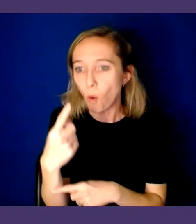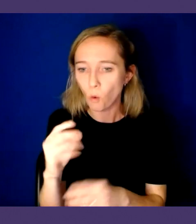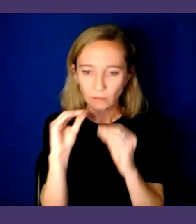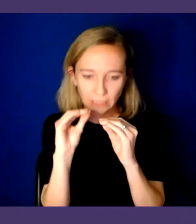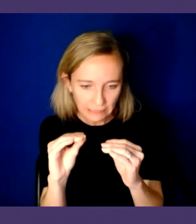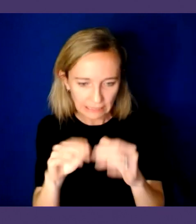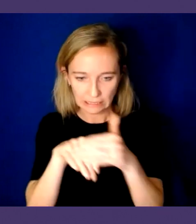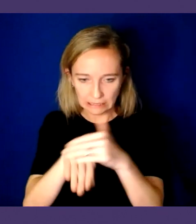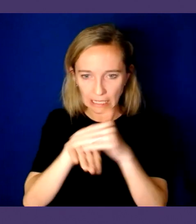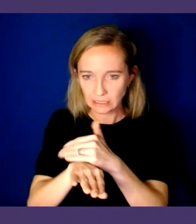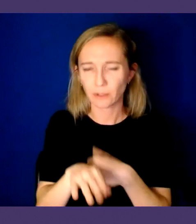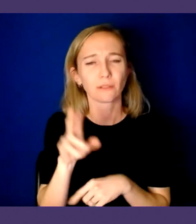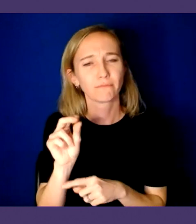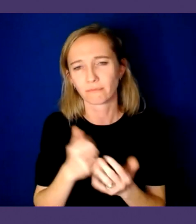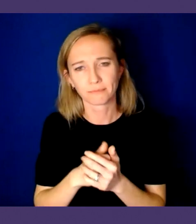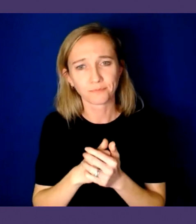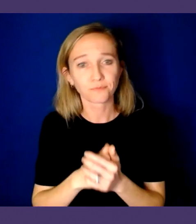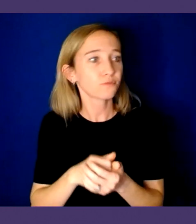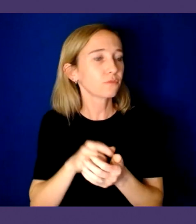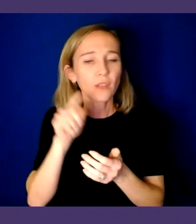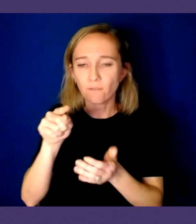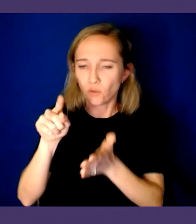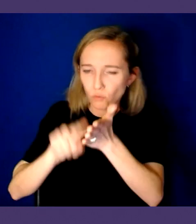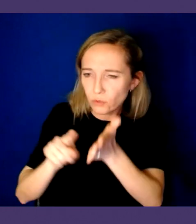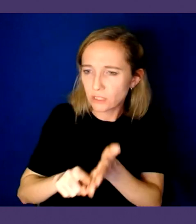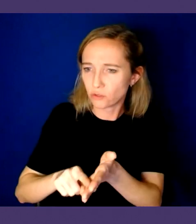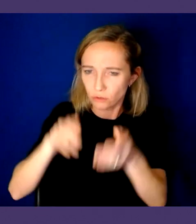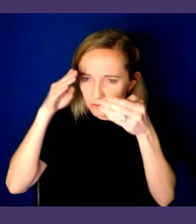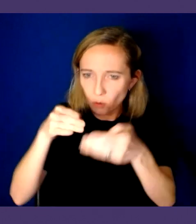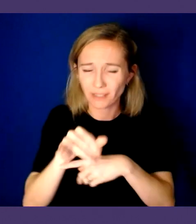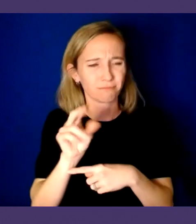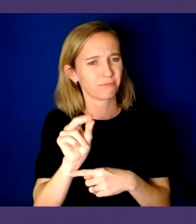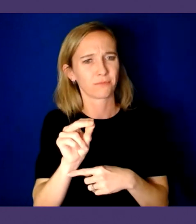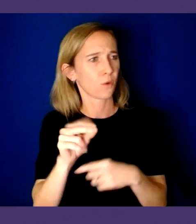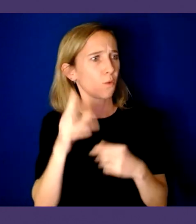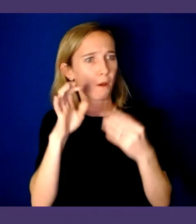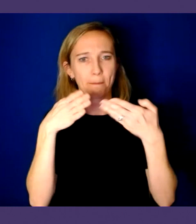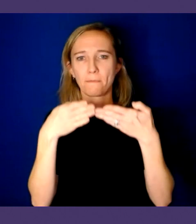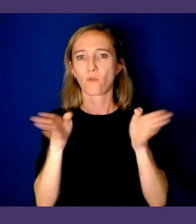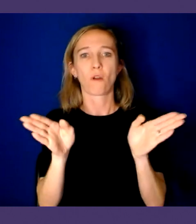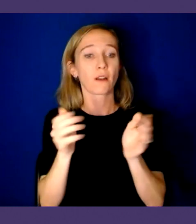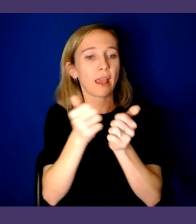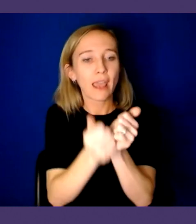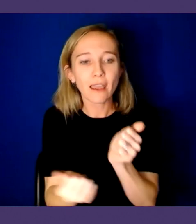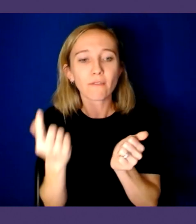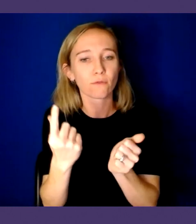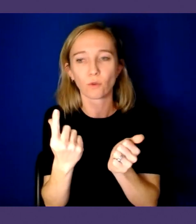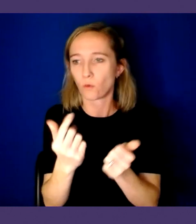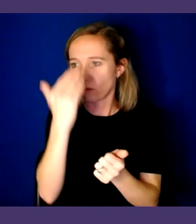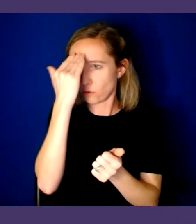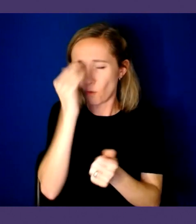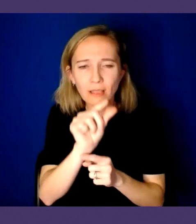do research or scholarship on it. We really want everyone to know something. Then when we get students or